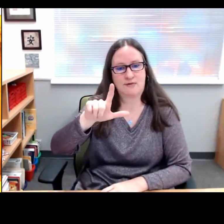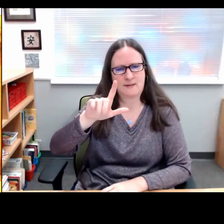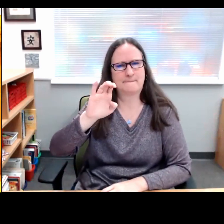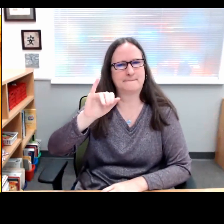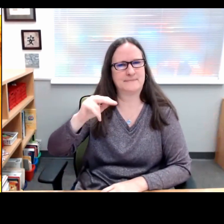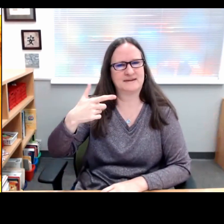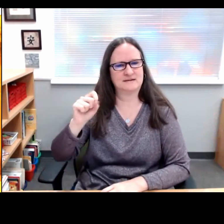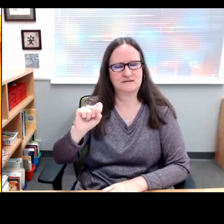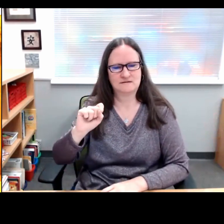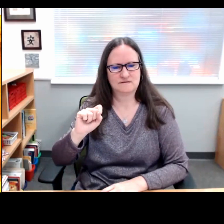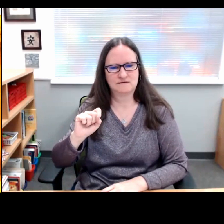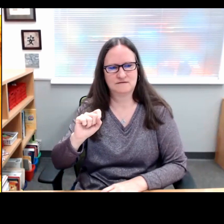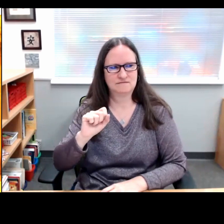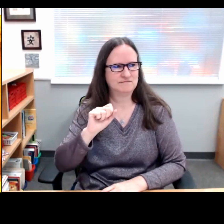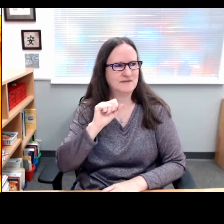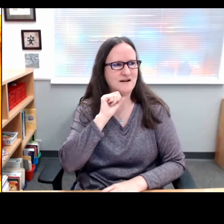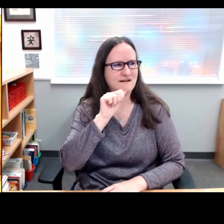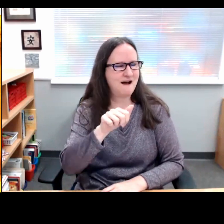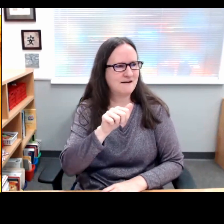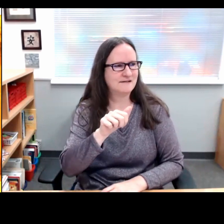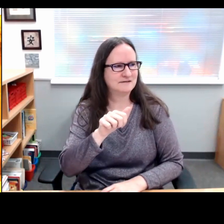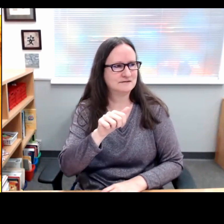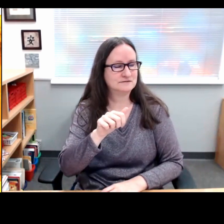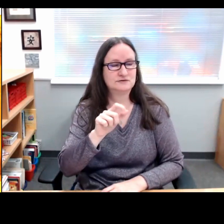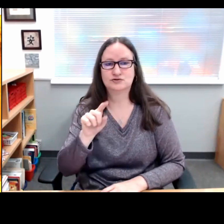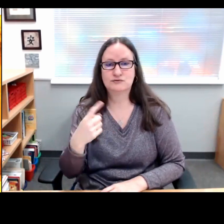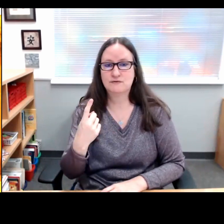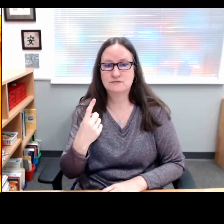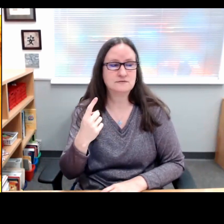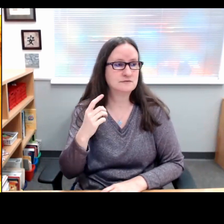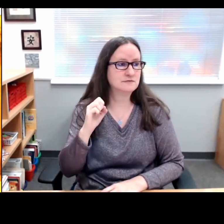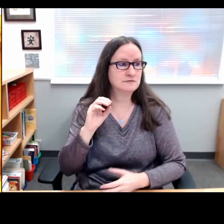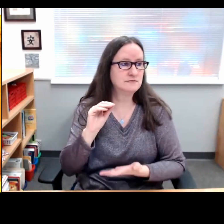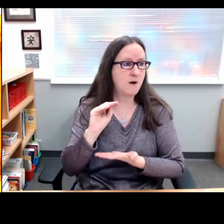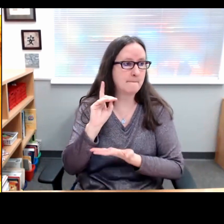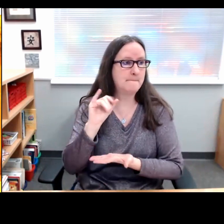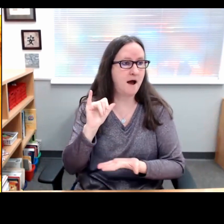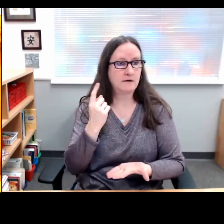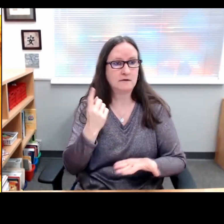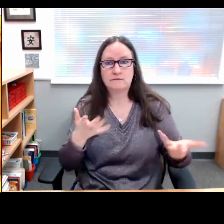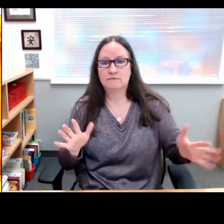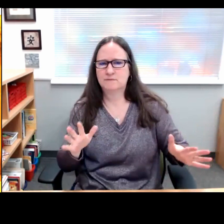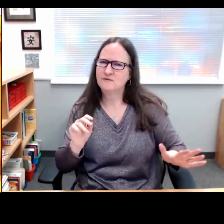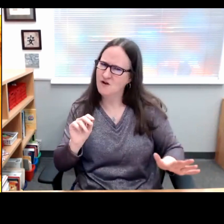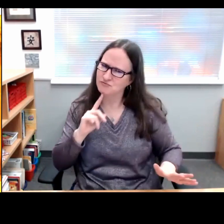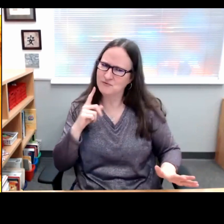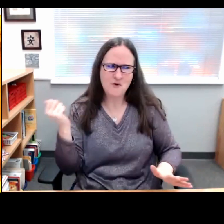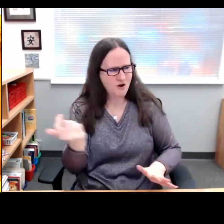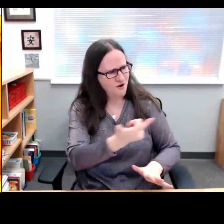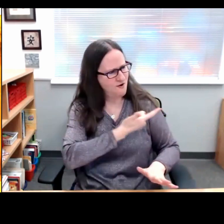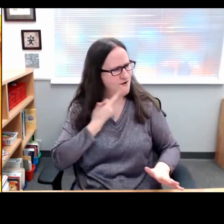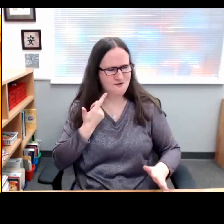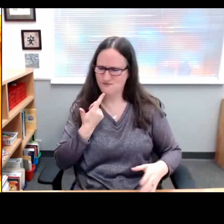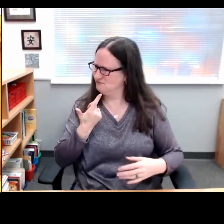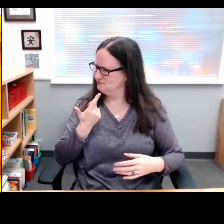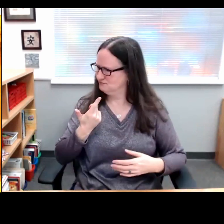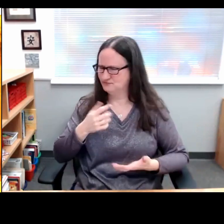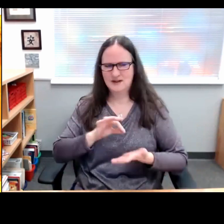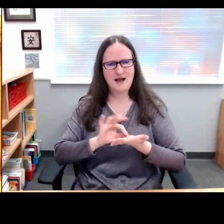that we are all social beings. That we're are not in isolation,